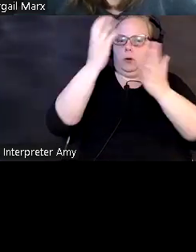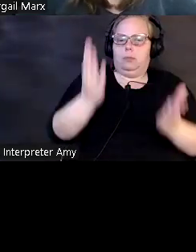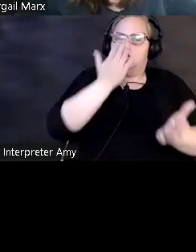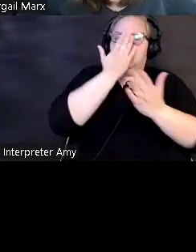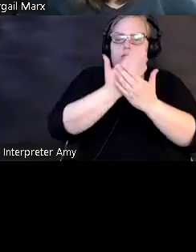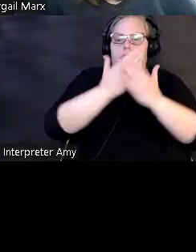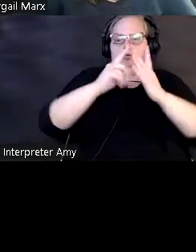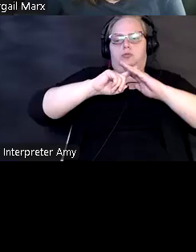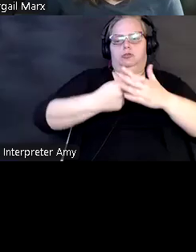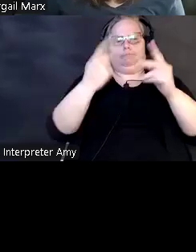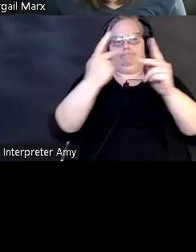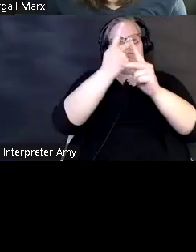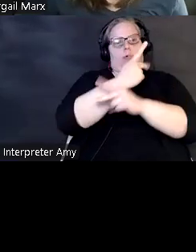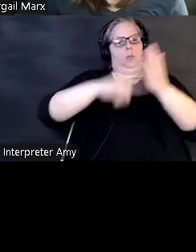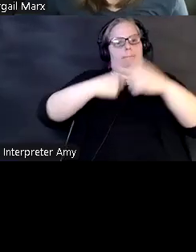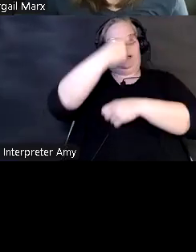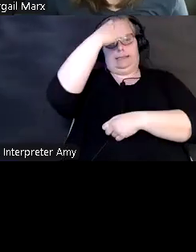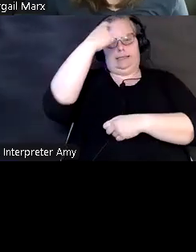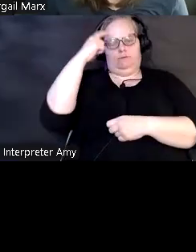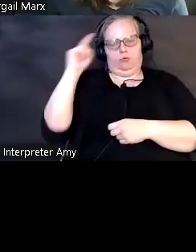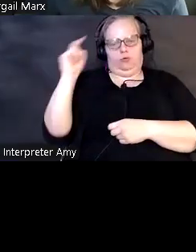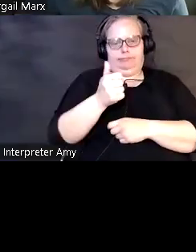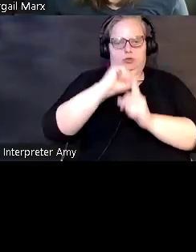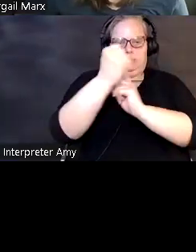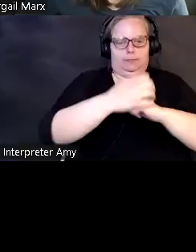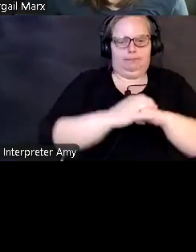Jennifer, do you have anything to add to that? >> Jennifer: The only thing I would say is that